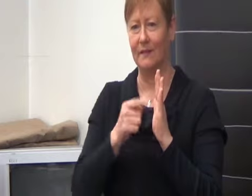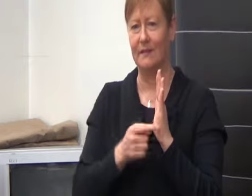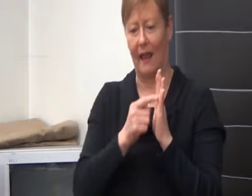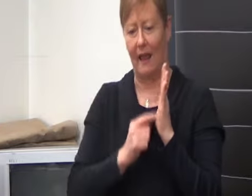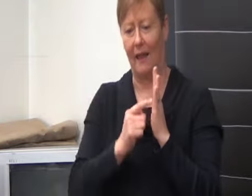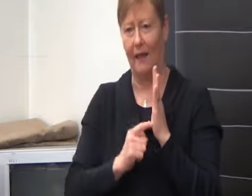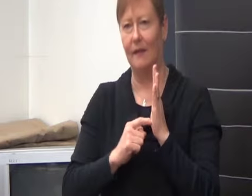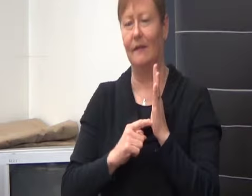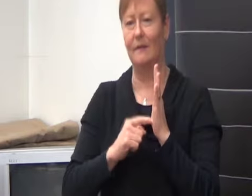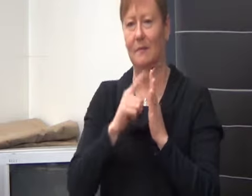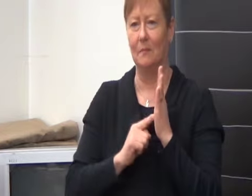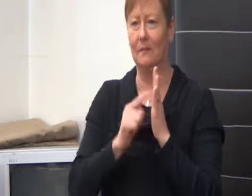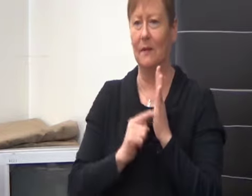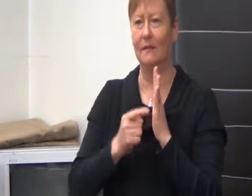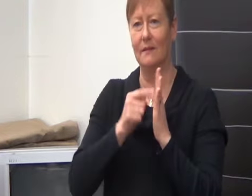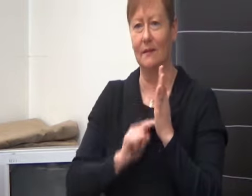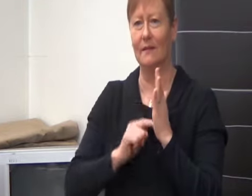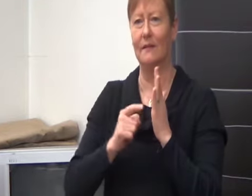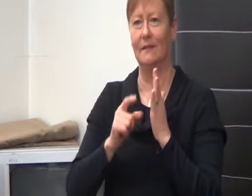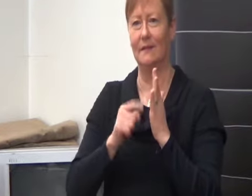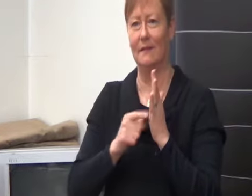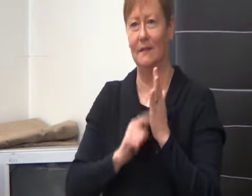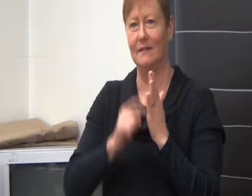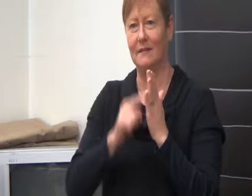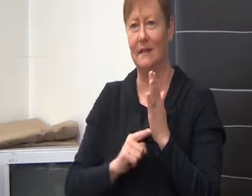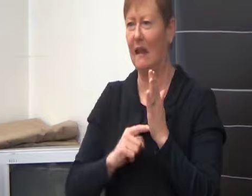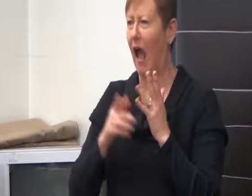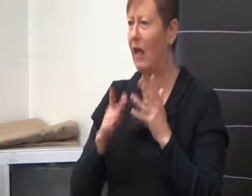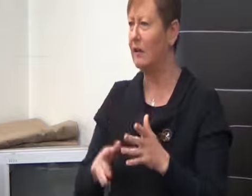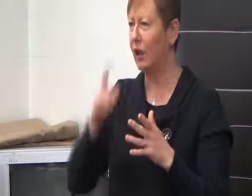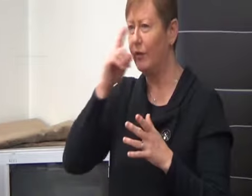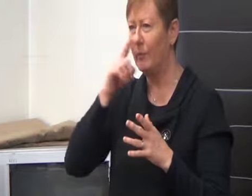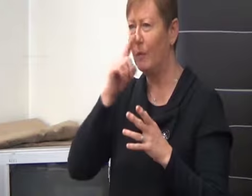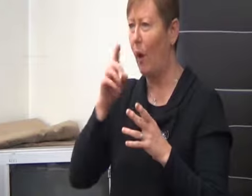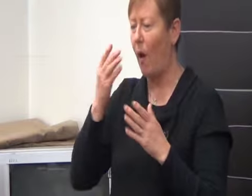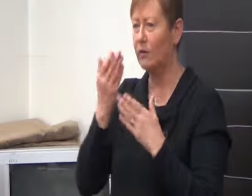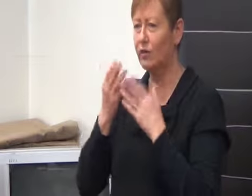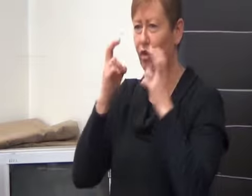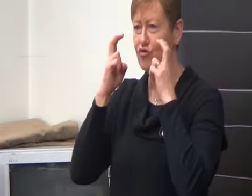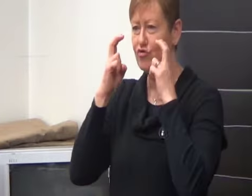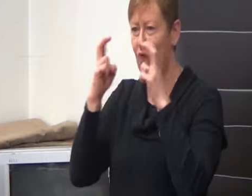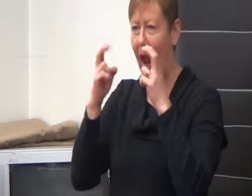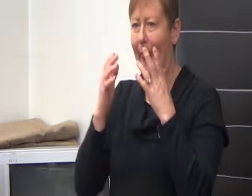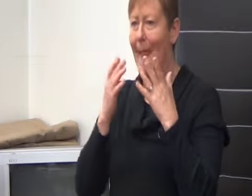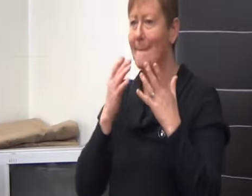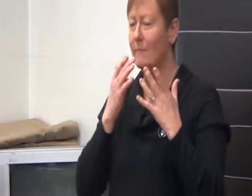I know a lot of people who travel on trains and things when something happens they will